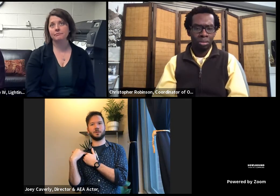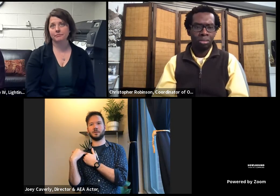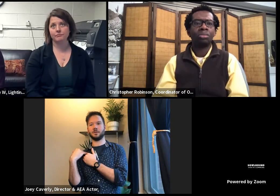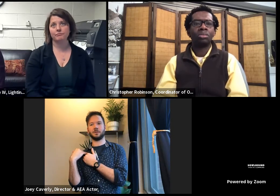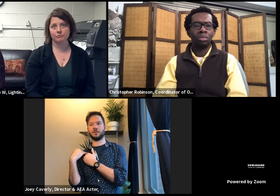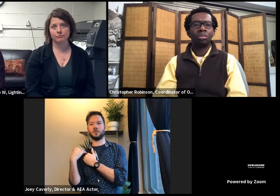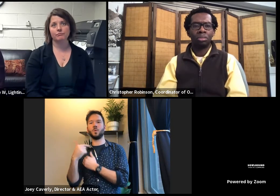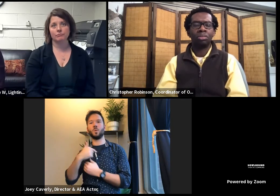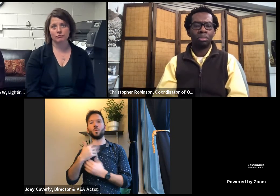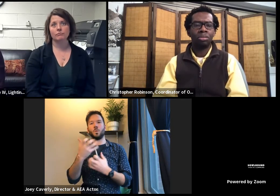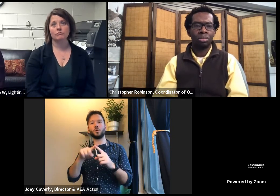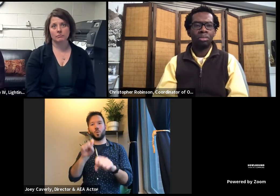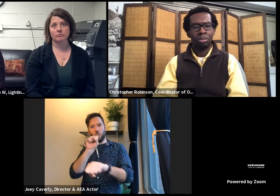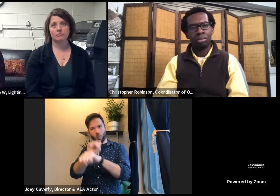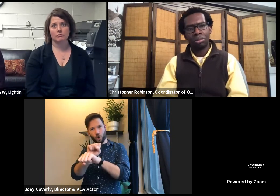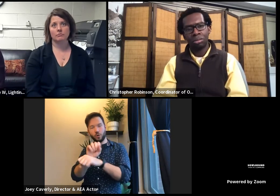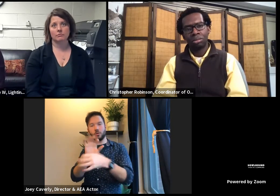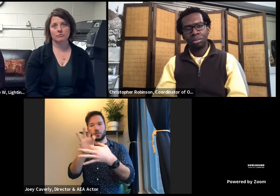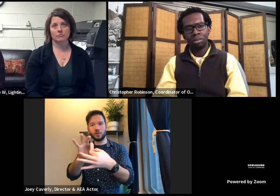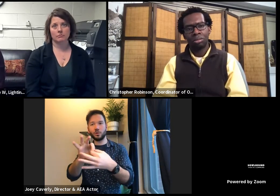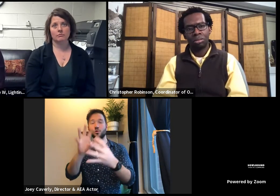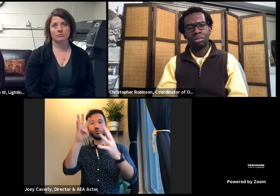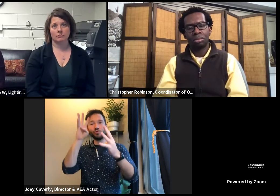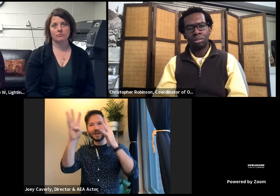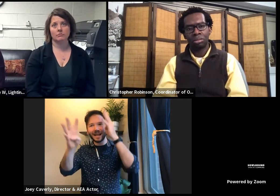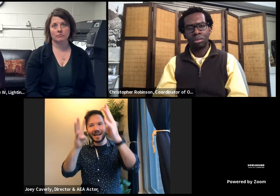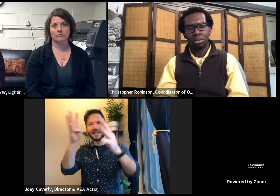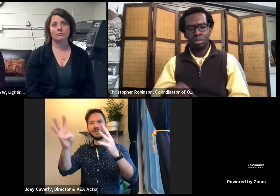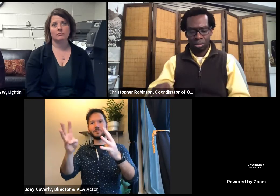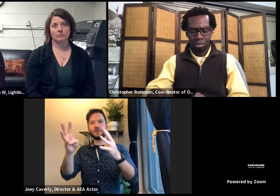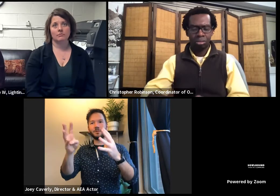We might start to feel that we are the burden in the room.